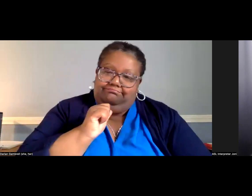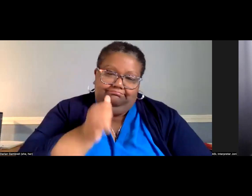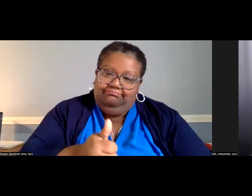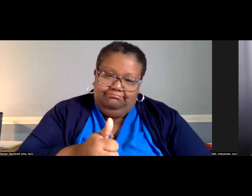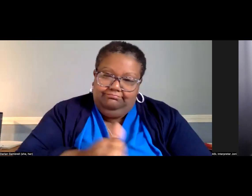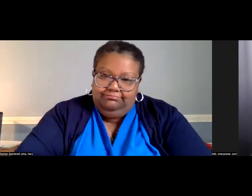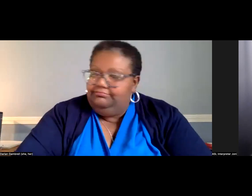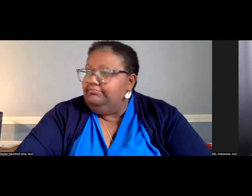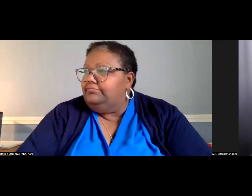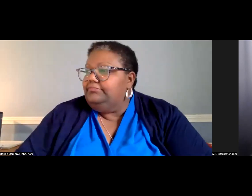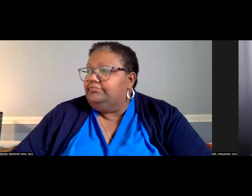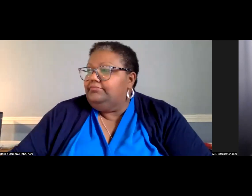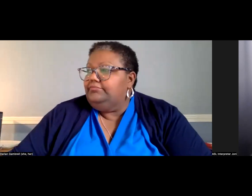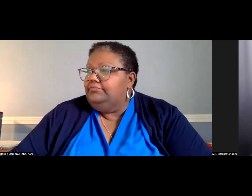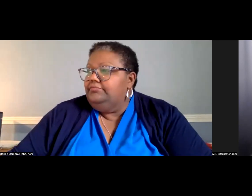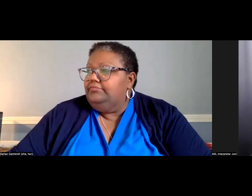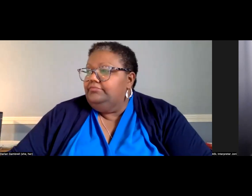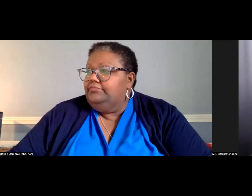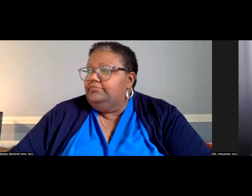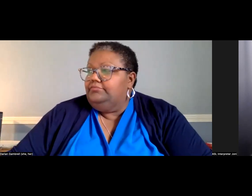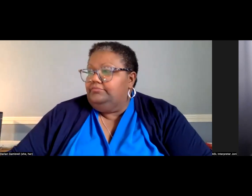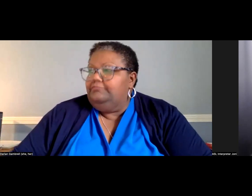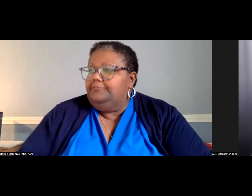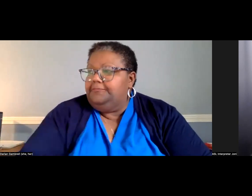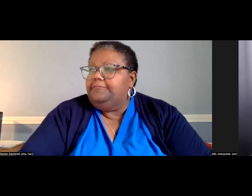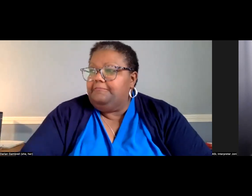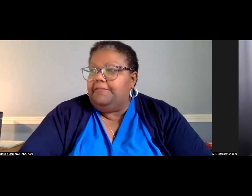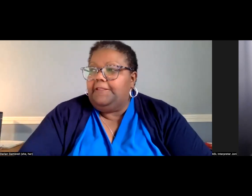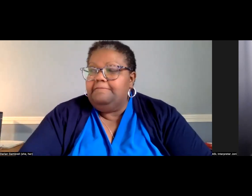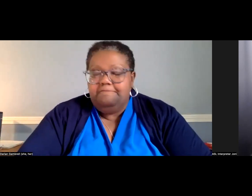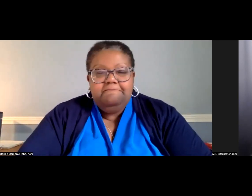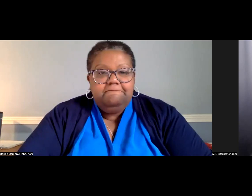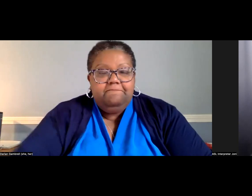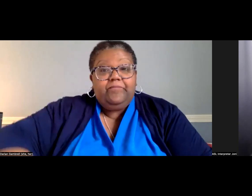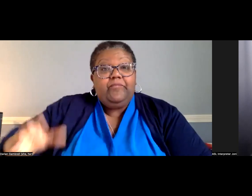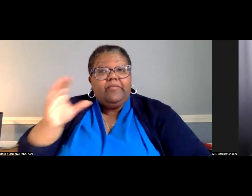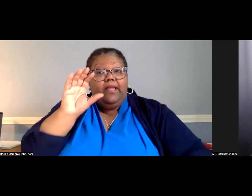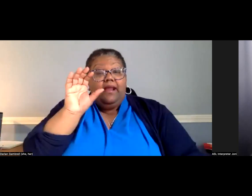just be careful and don't assume that all people use braille or you know what accommodation they